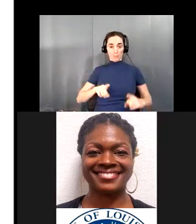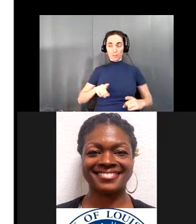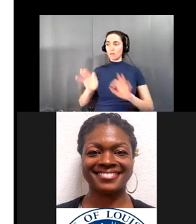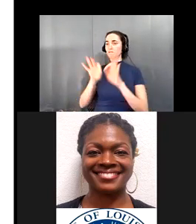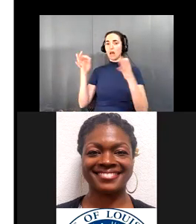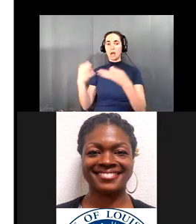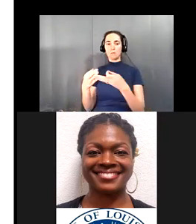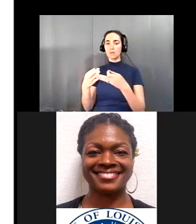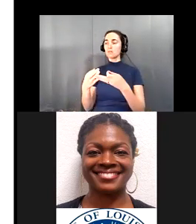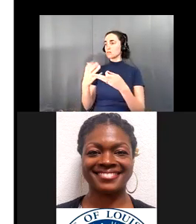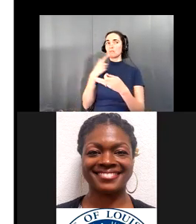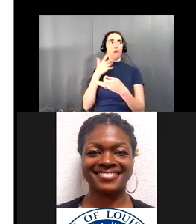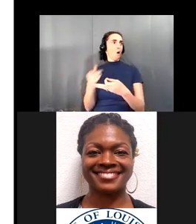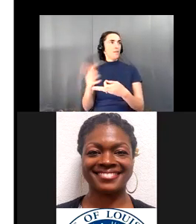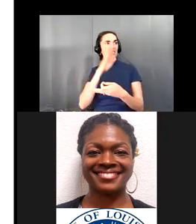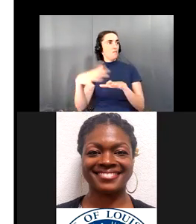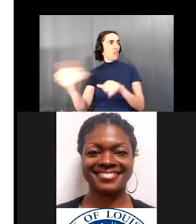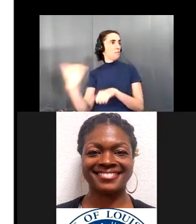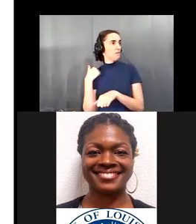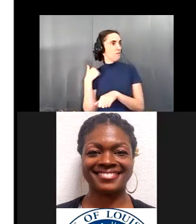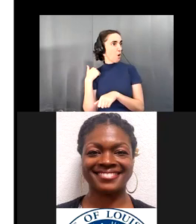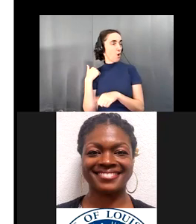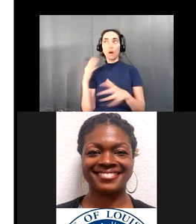the house before and then they left and they didn't know what to do and he was found at